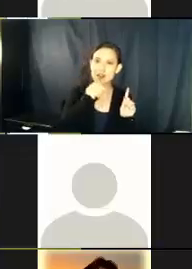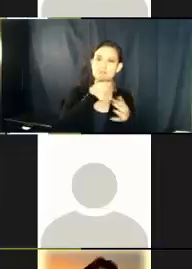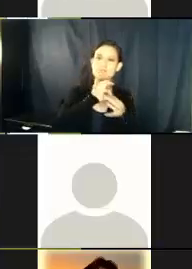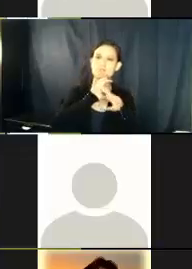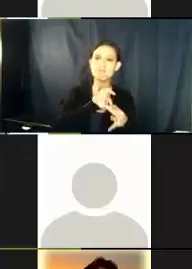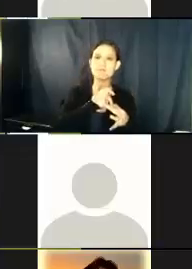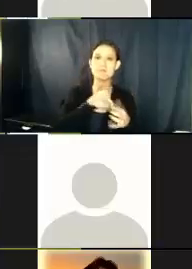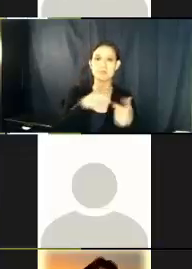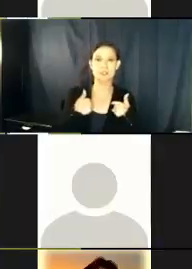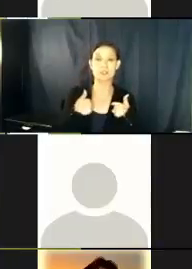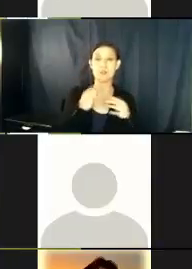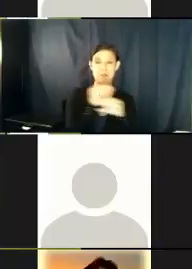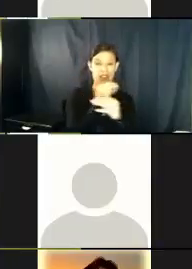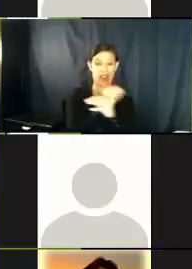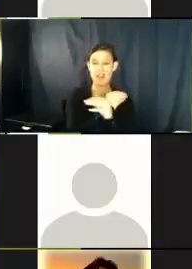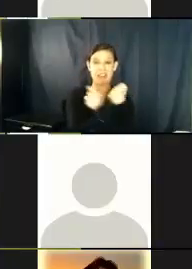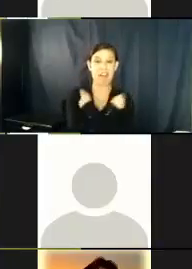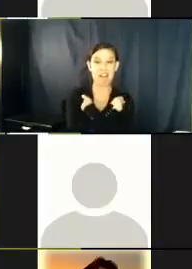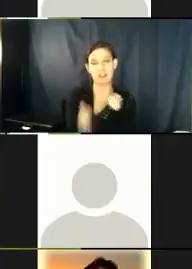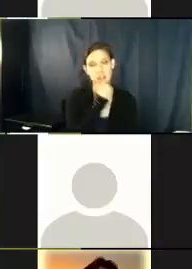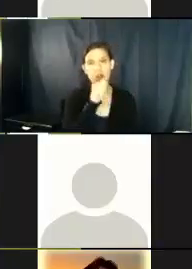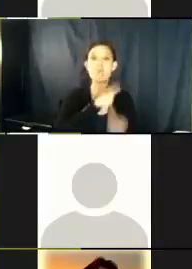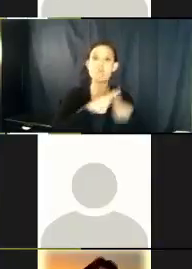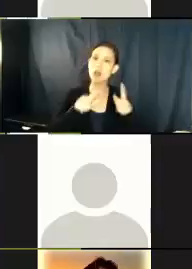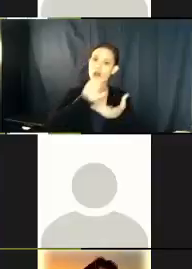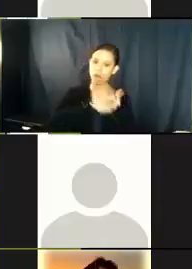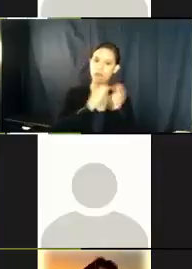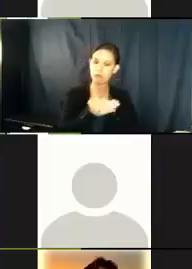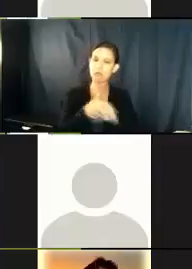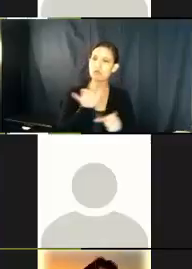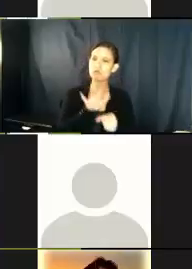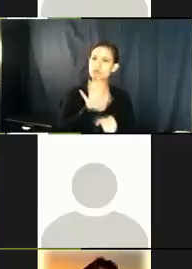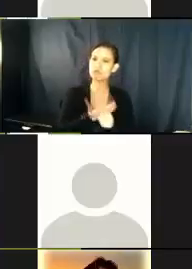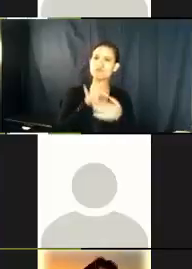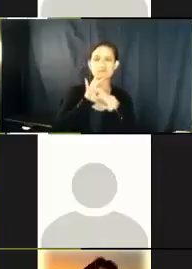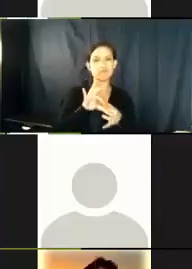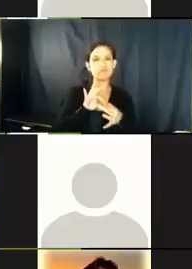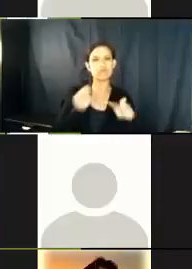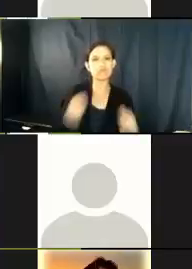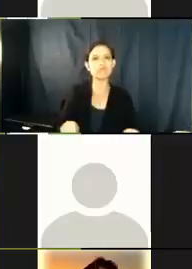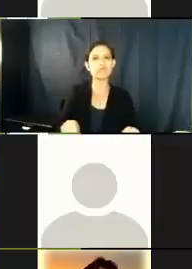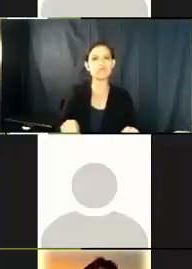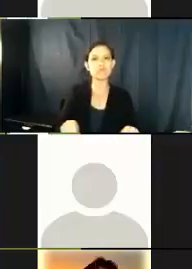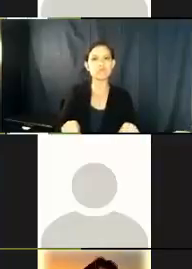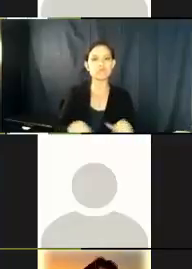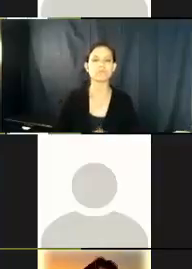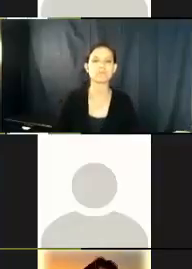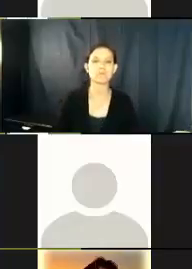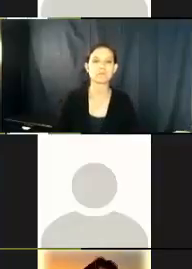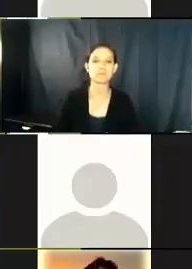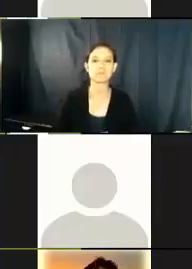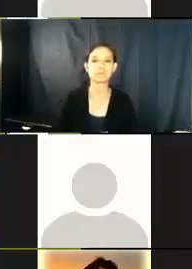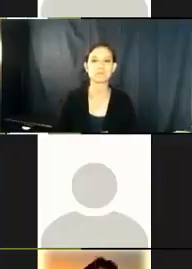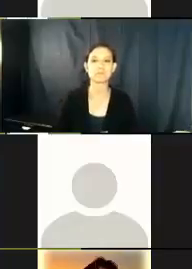Because even though math is at my love, I can relate to you know burgers and sodas.